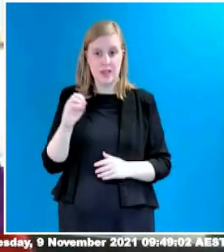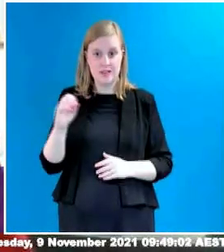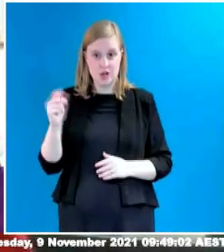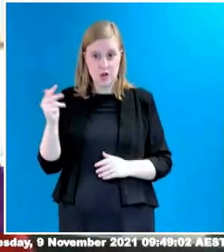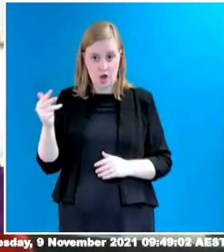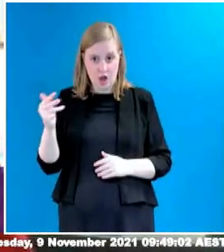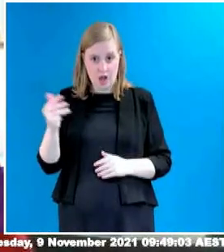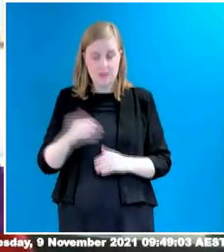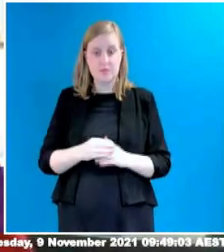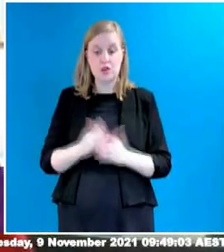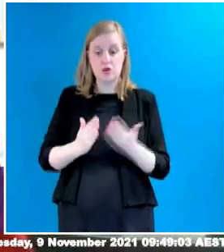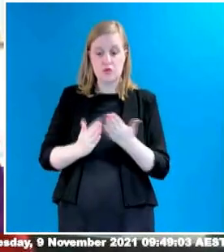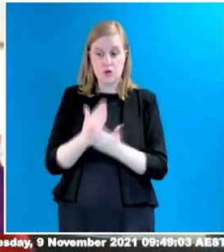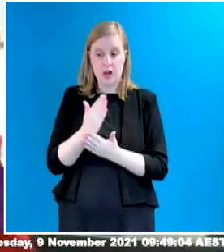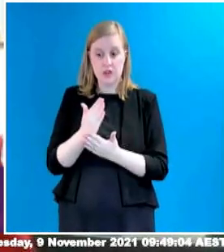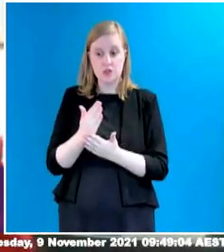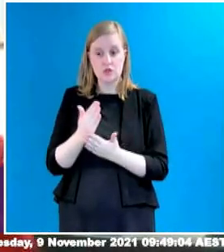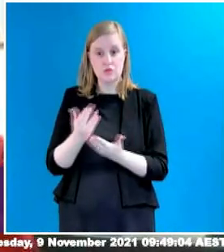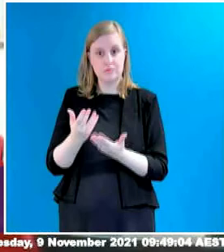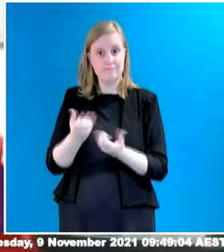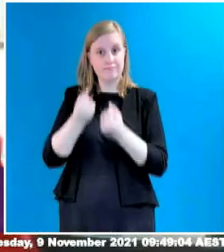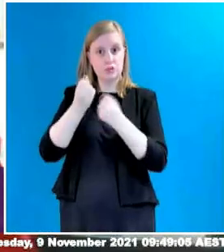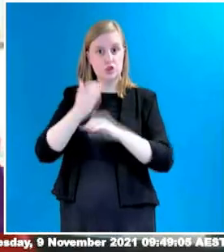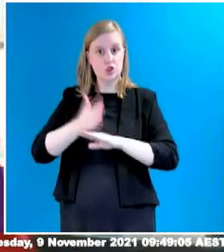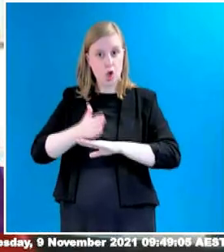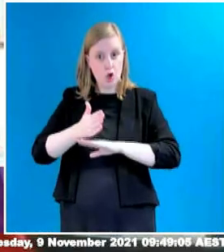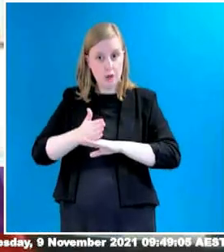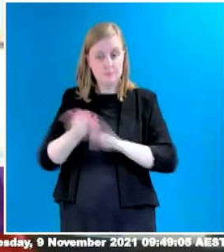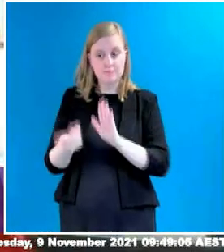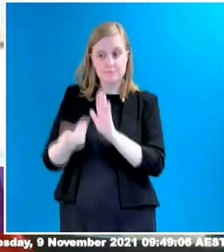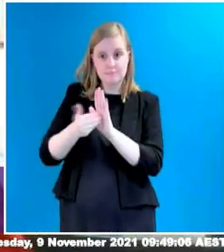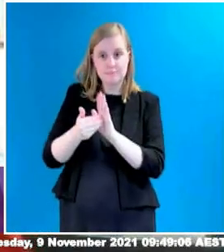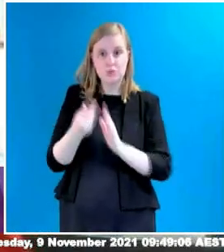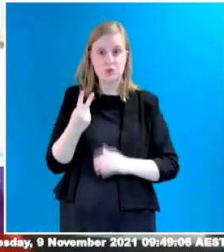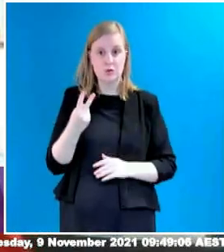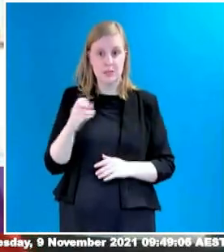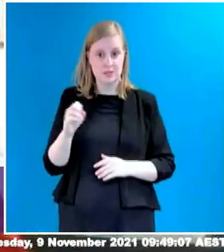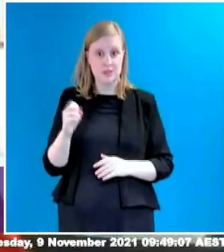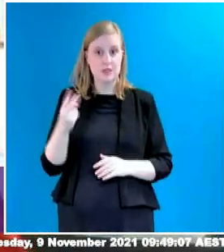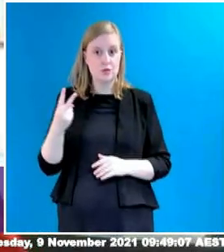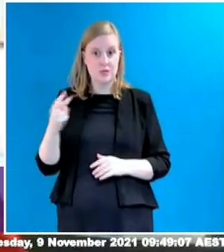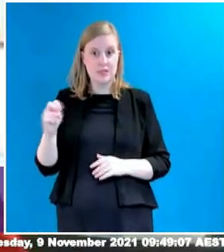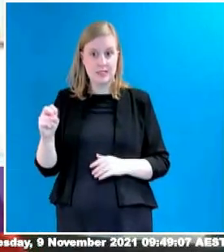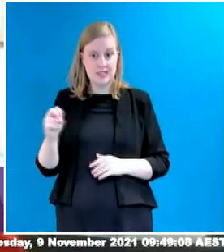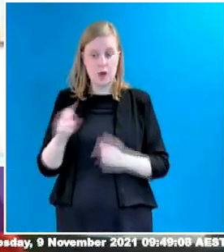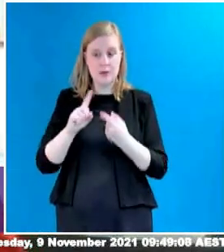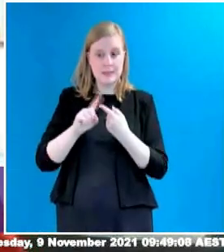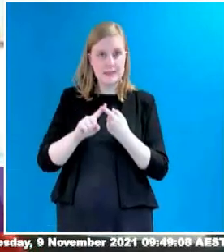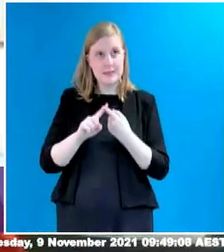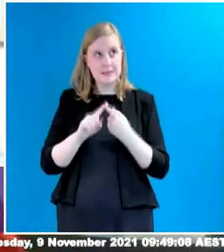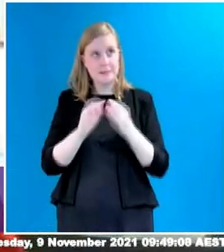in 2020. We are still working on having the rights to housing and health as the two